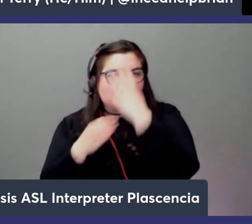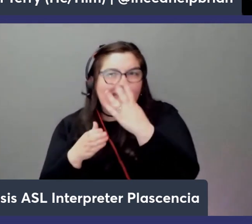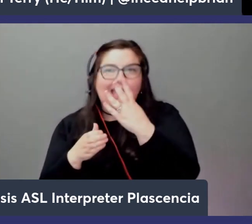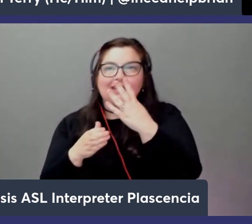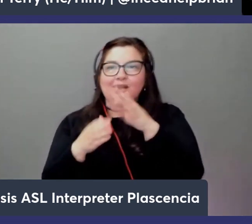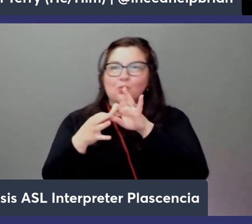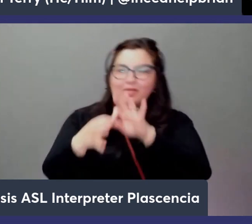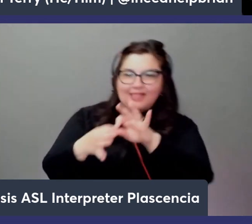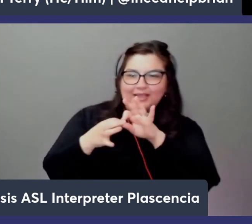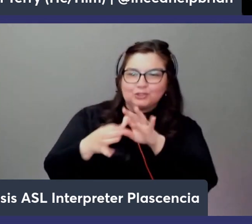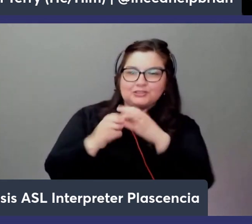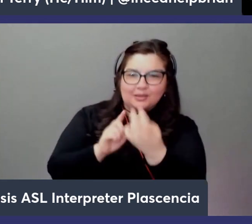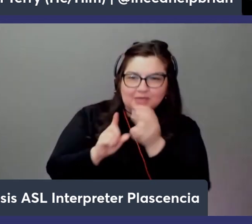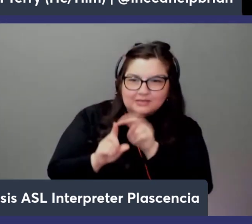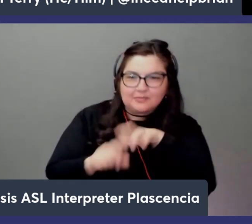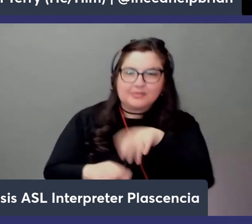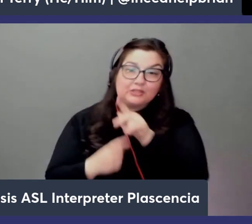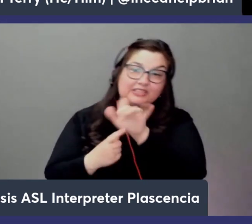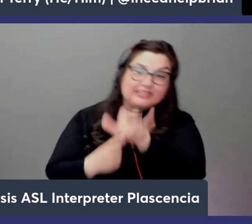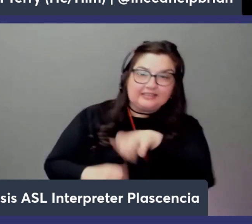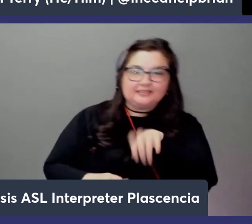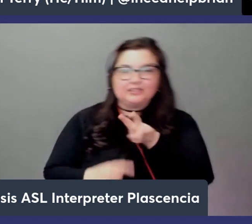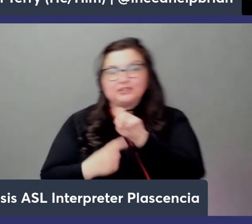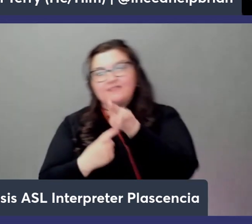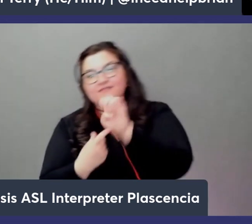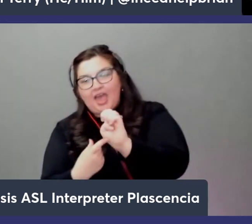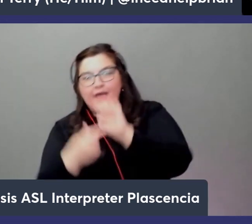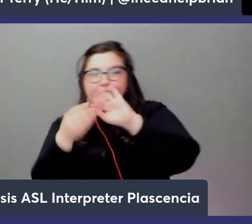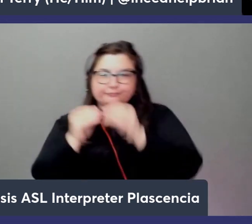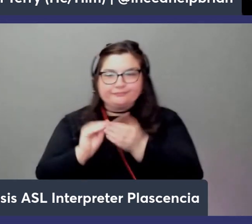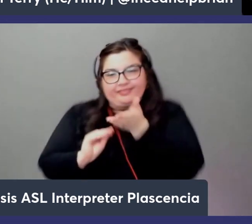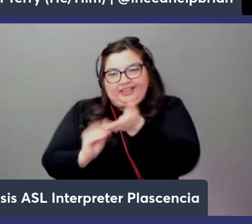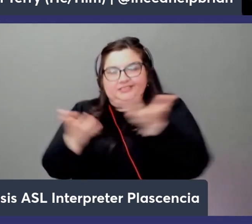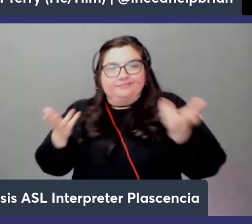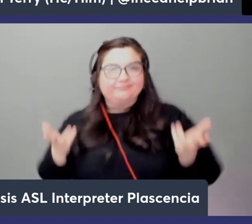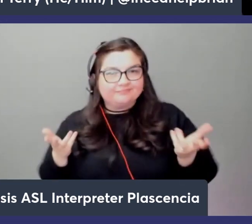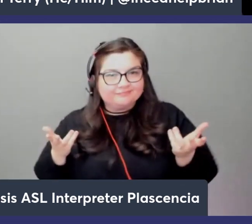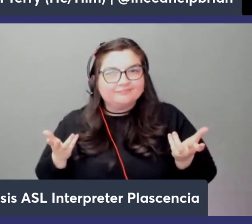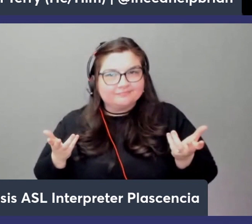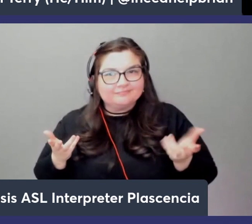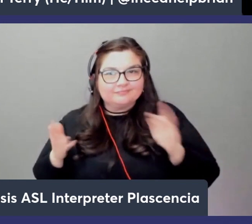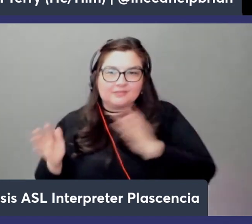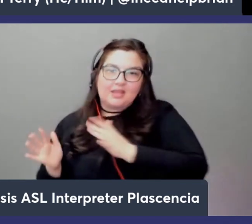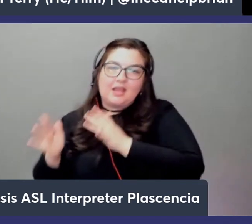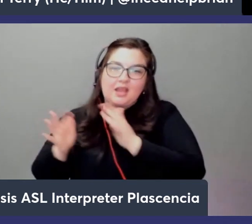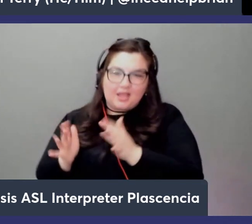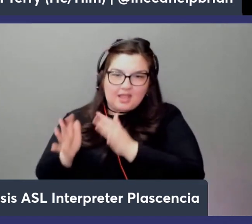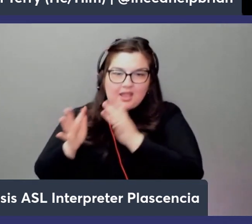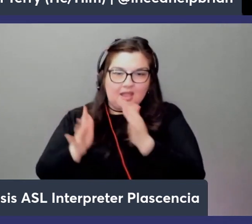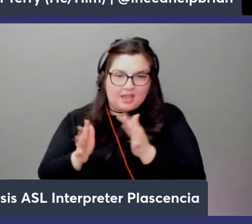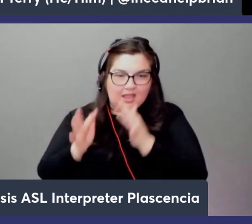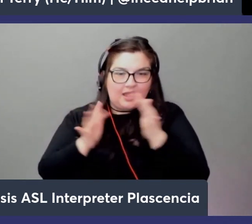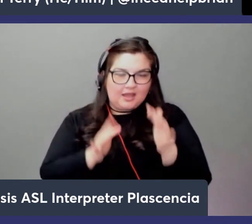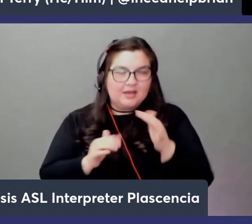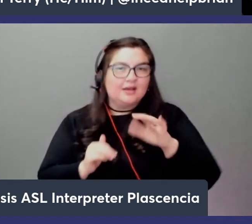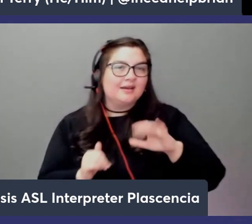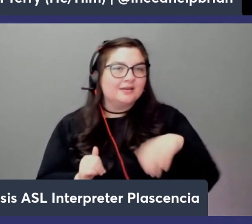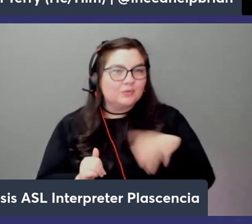There's a key, there's a value, that's basically it. You can start moving on to some column oriented type databases where really you're dealing